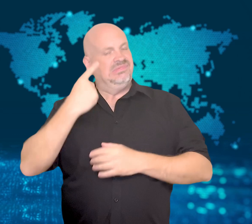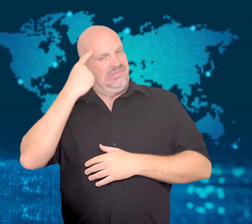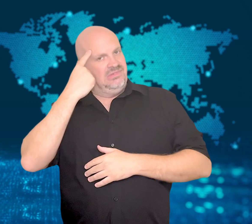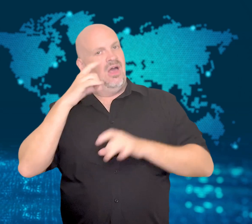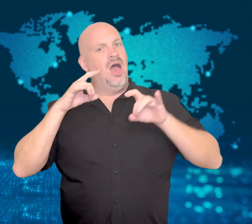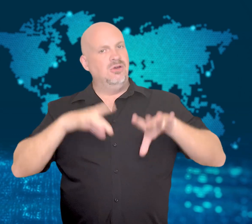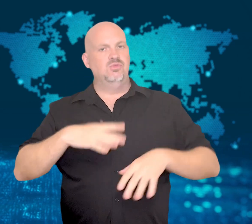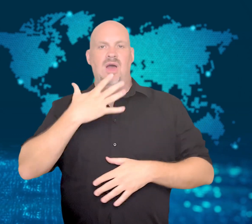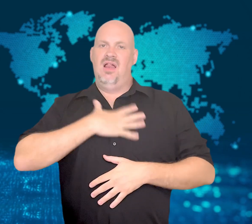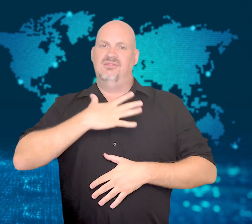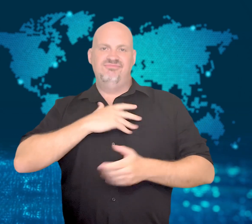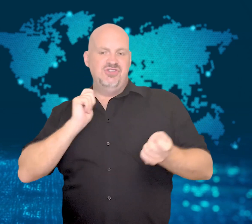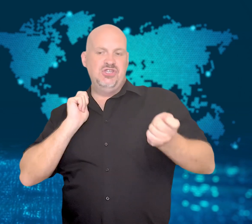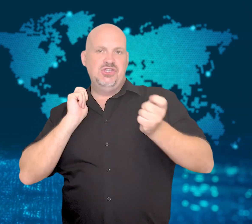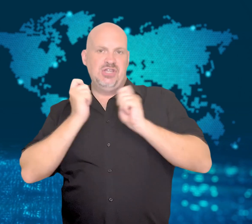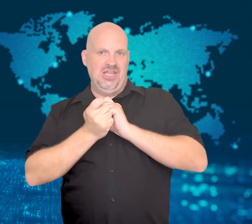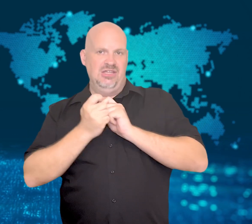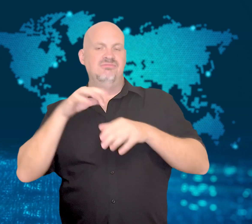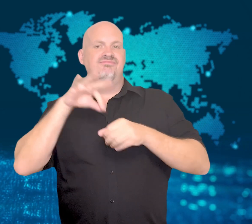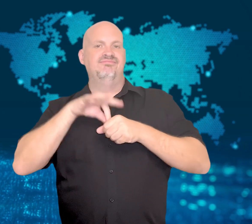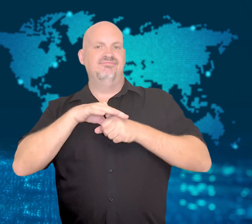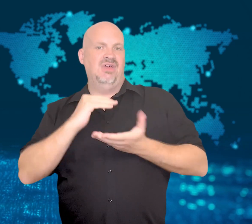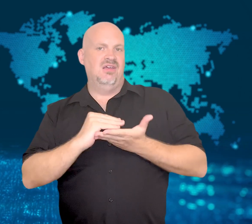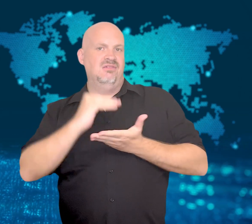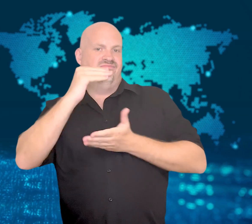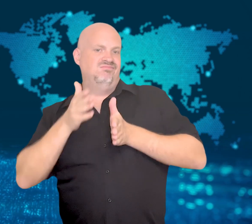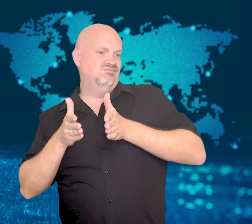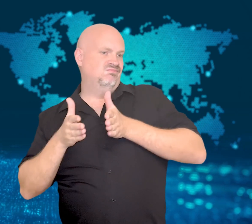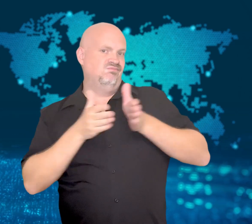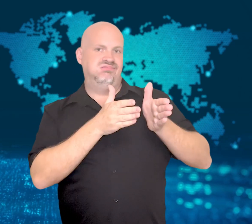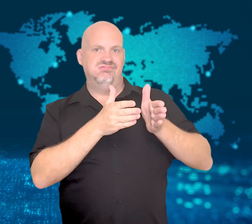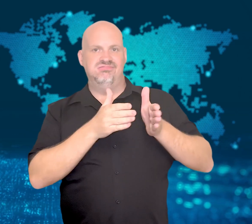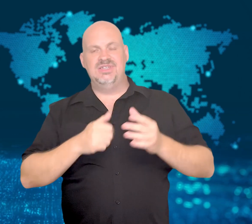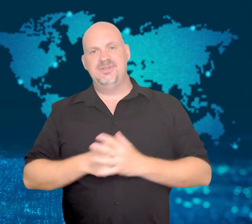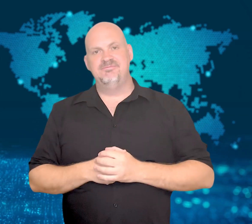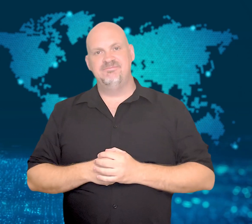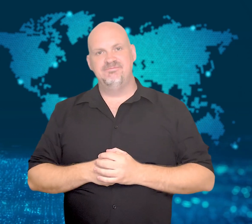and expects that number to increase due to global warming.